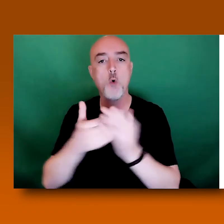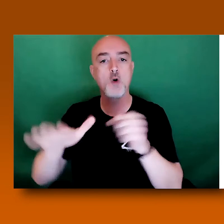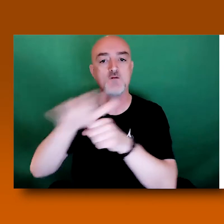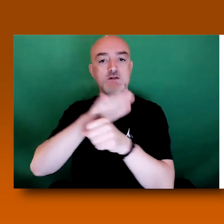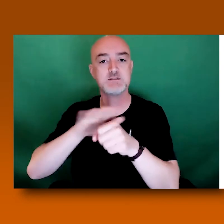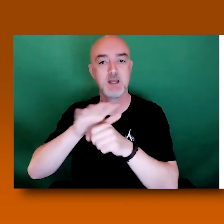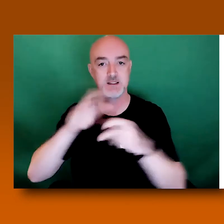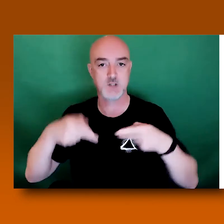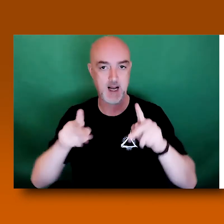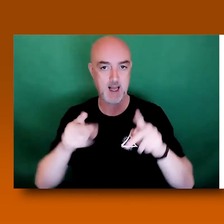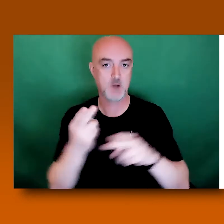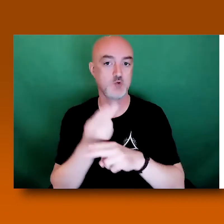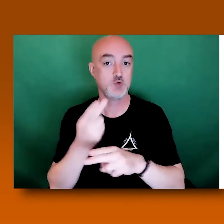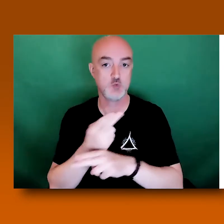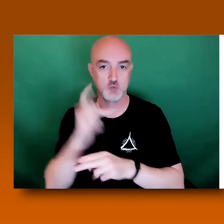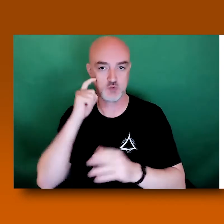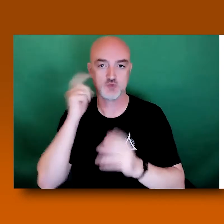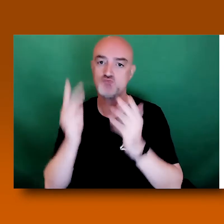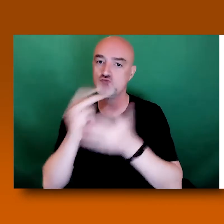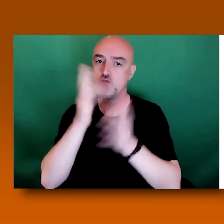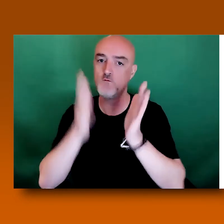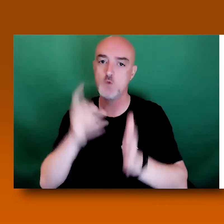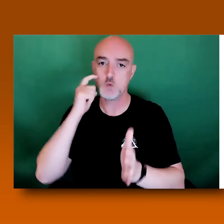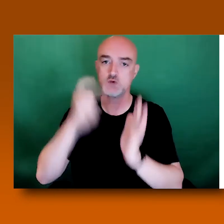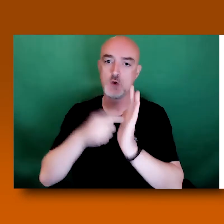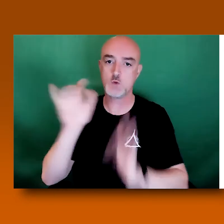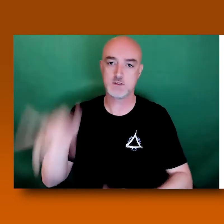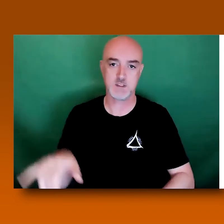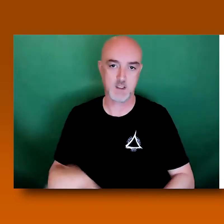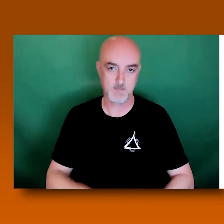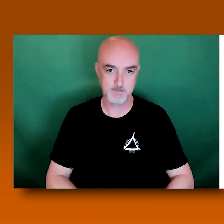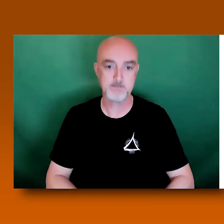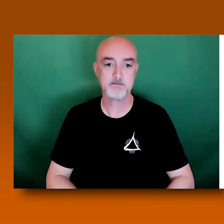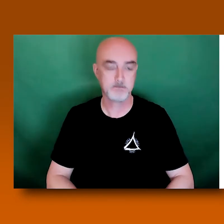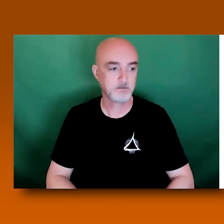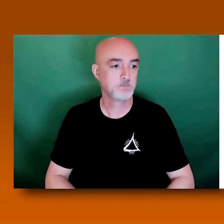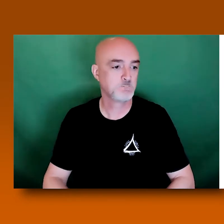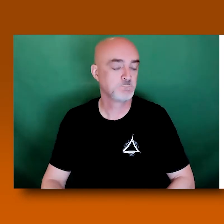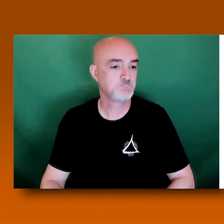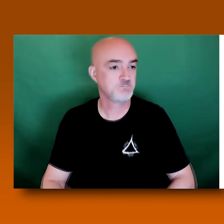Use all the space that's allowed. Reviewers do take note of that.